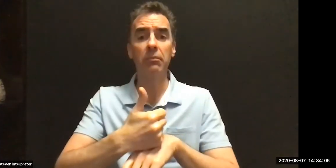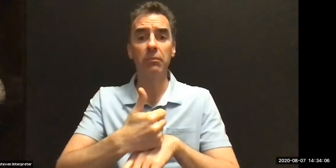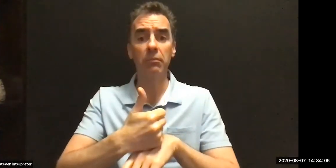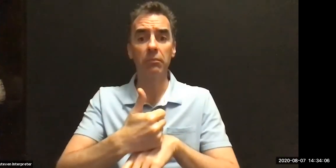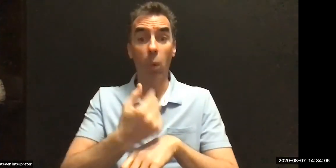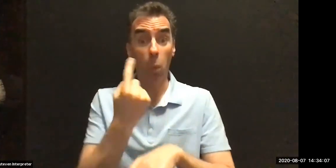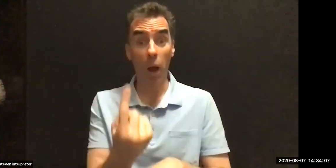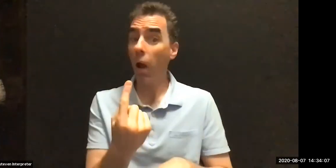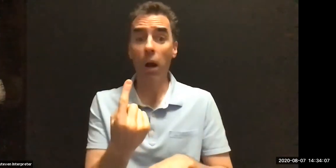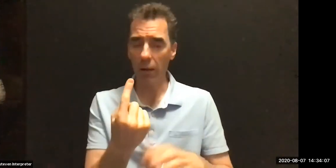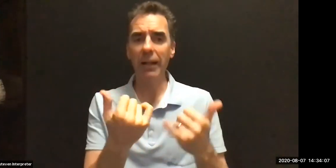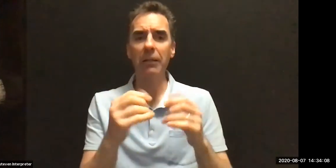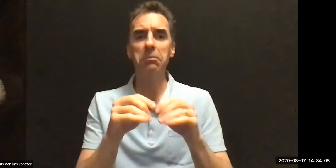Channelle Charest: Multiple cities throughout the Central Valley.